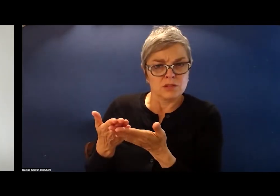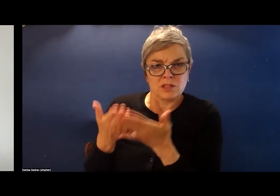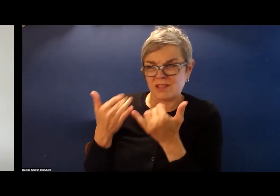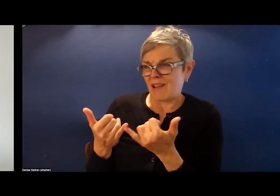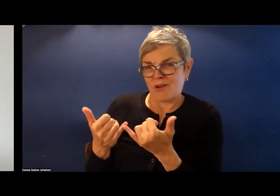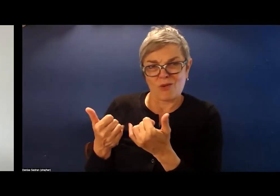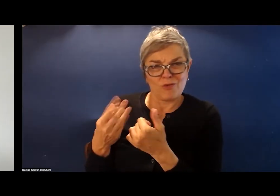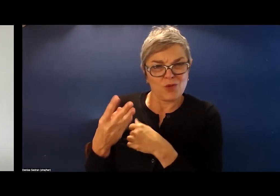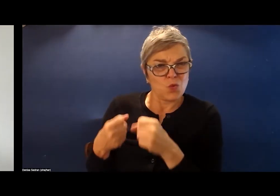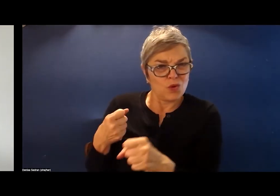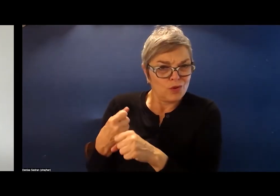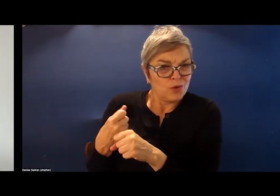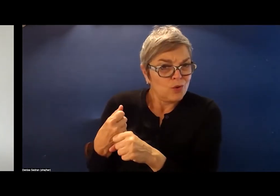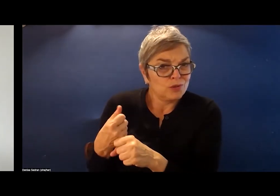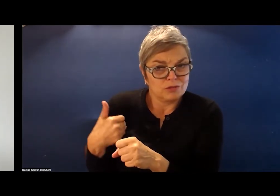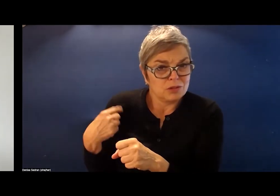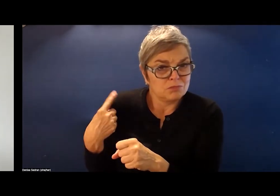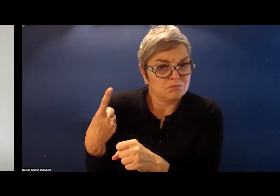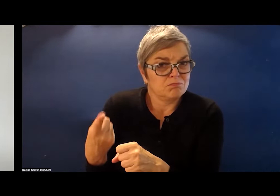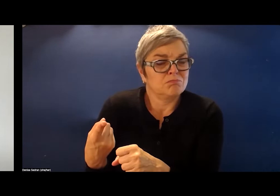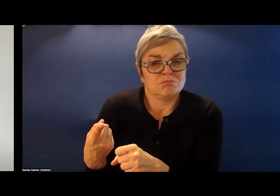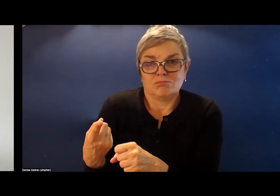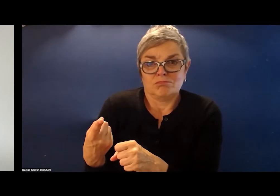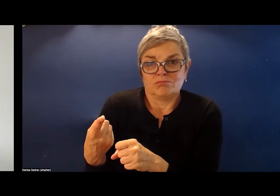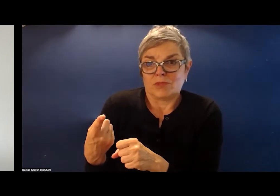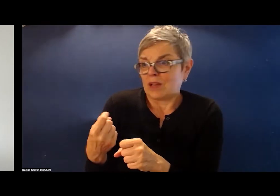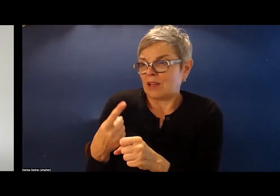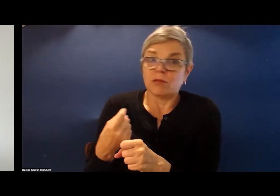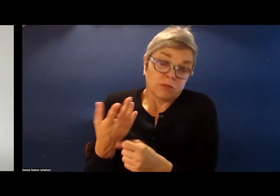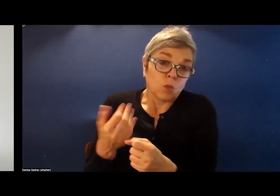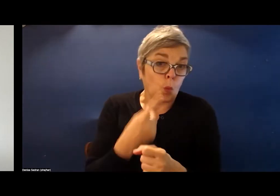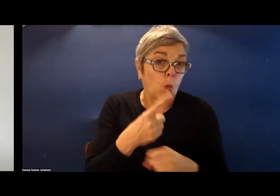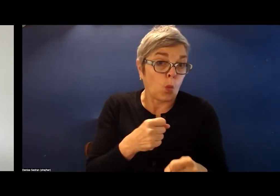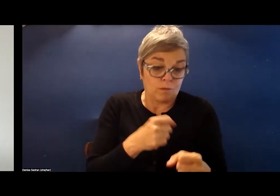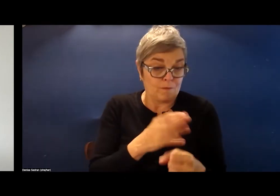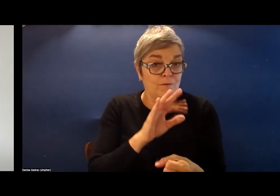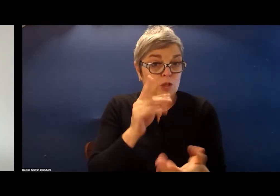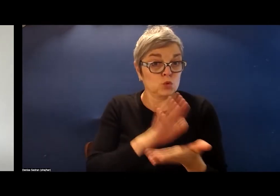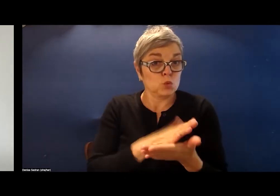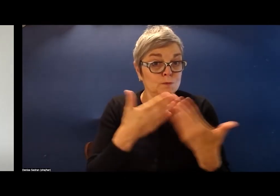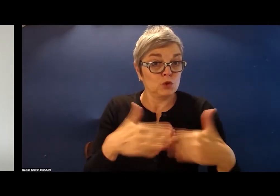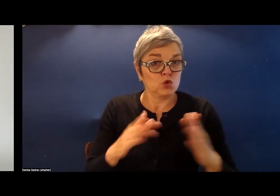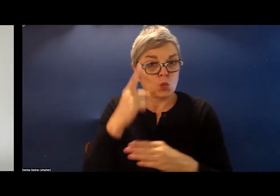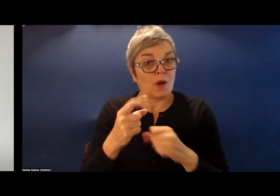a few years in and frankly, actually almost a year after the field school. Has the conversation changed?